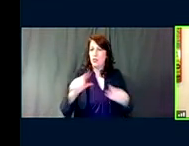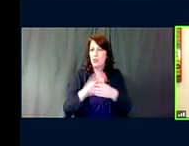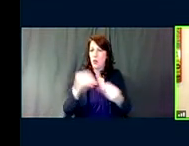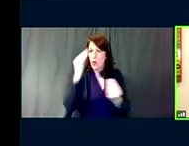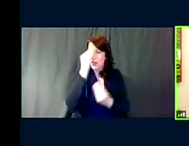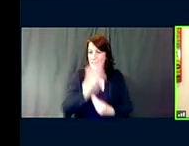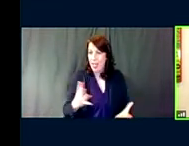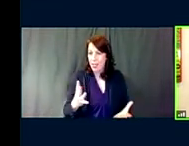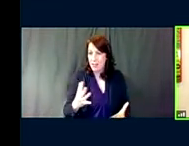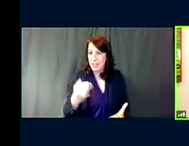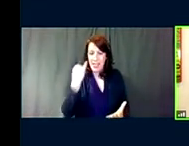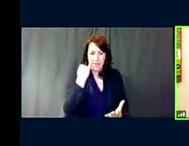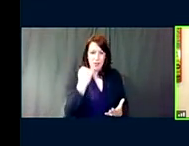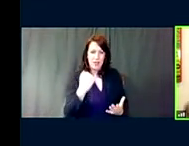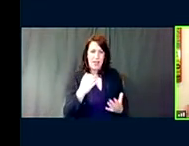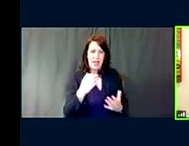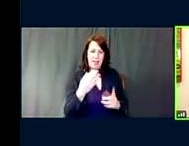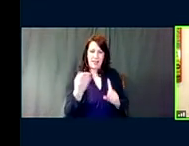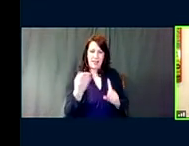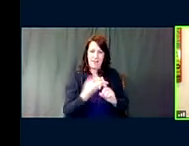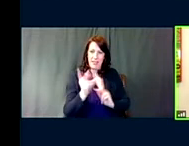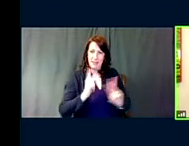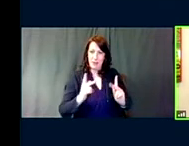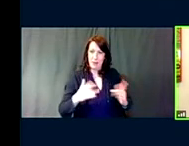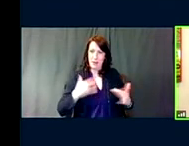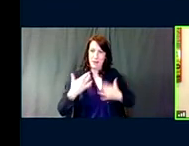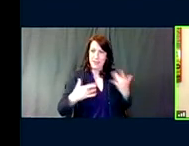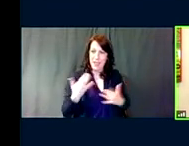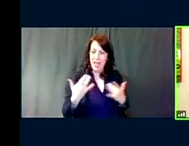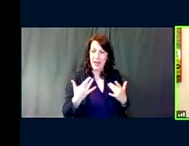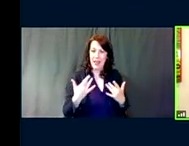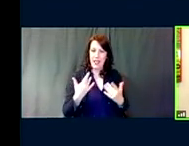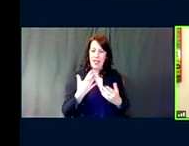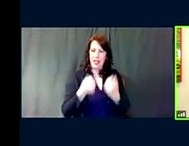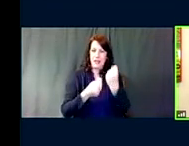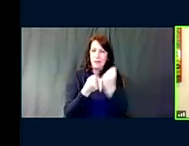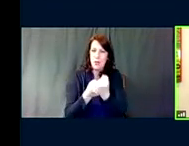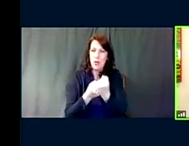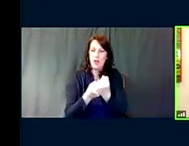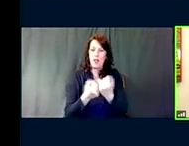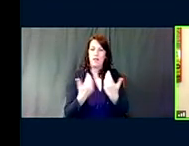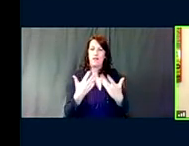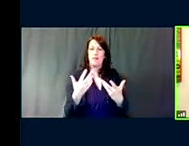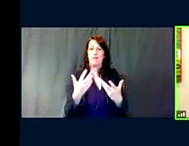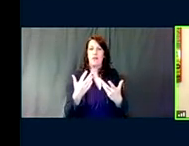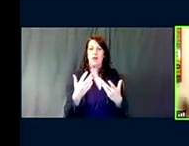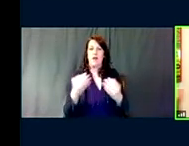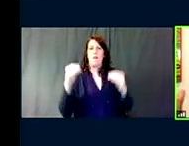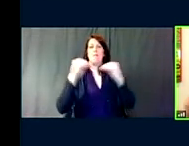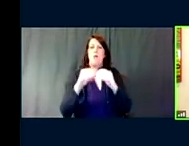ABOUT WHAT YOU'RE DOING, IF YOU CAN GET PEOPLE TO BUY INTO THIS, YOU'RE GOING TO GET MORE